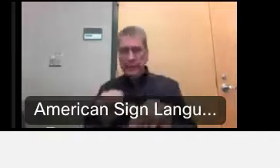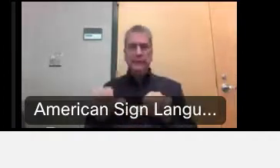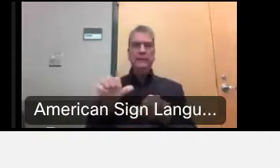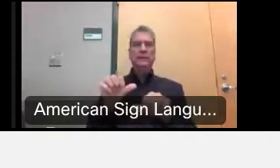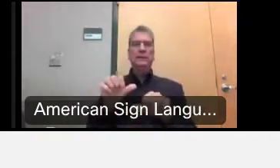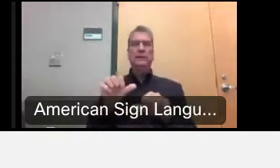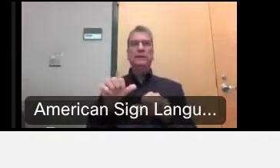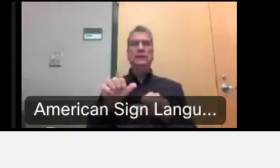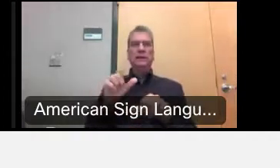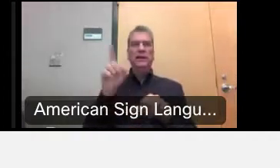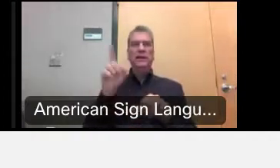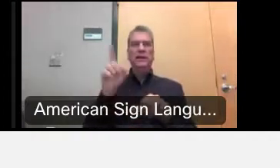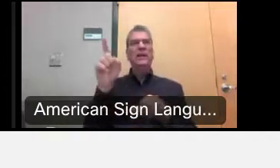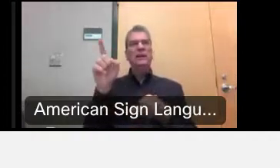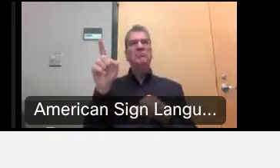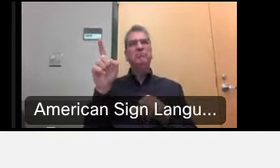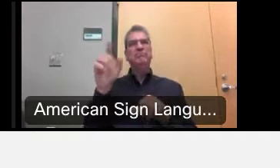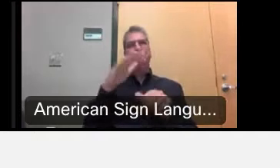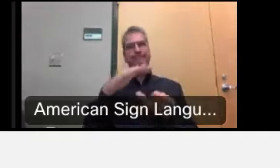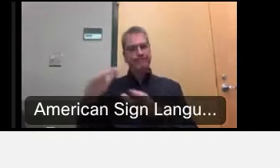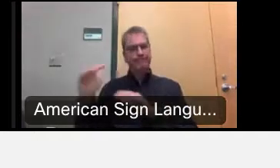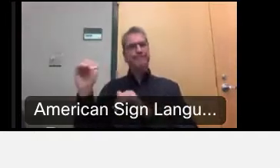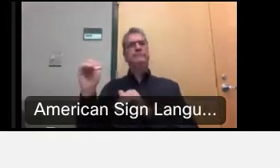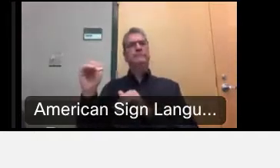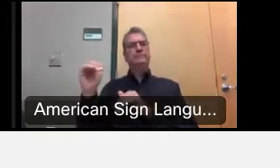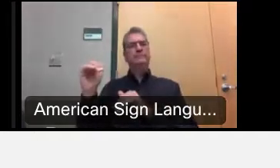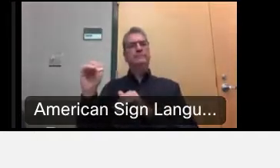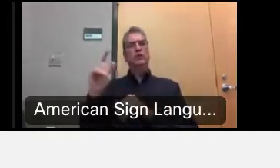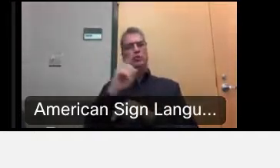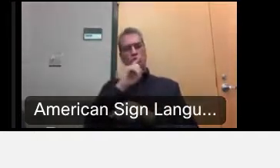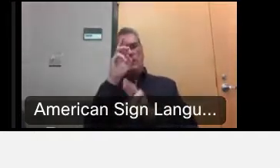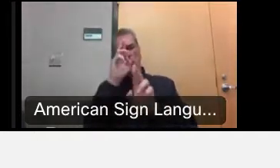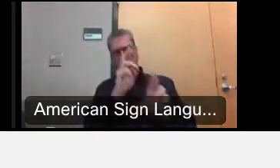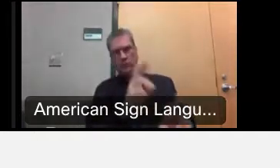And I think they came away genuinely. Uh, respecting and understanding the role